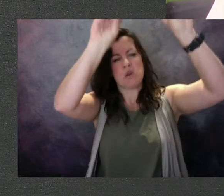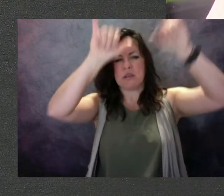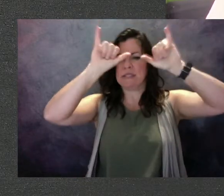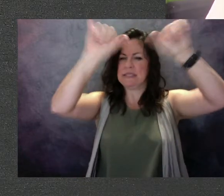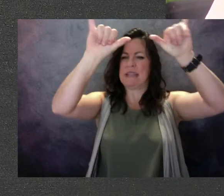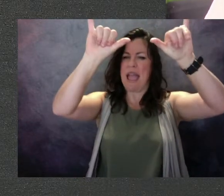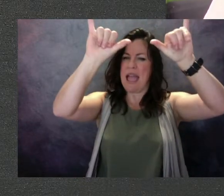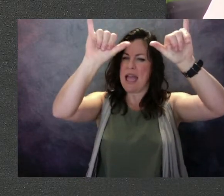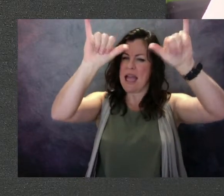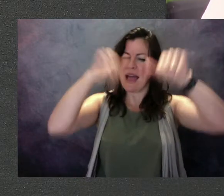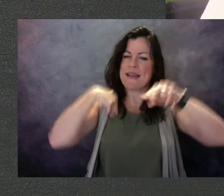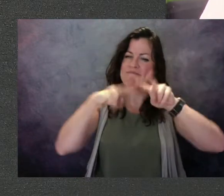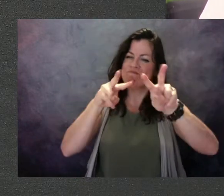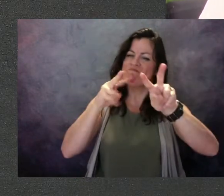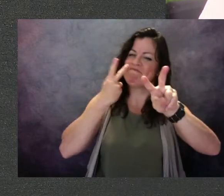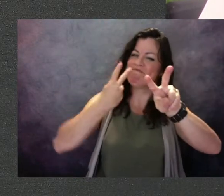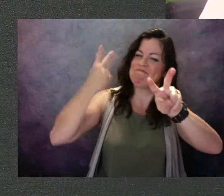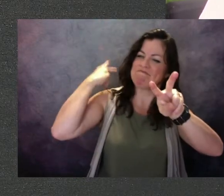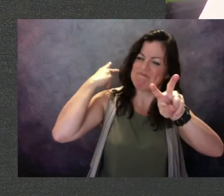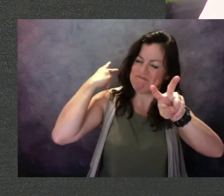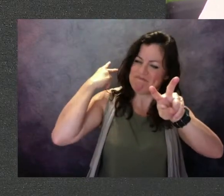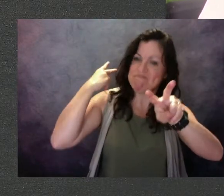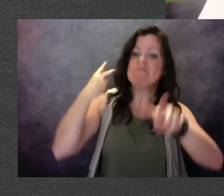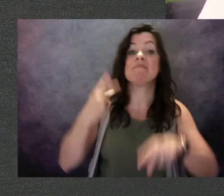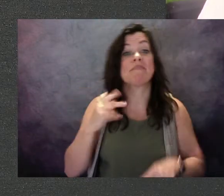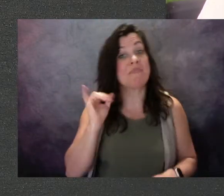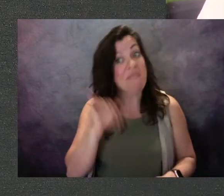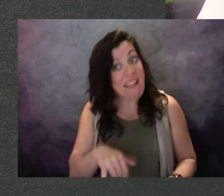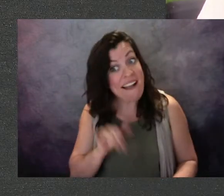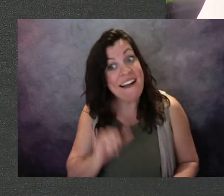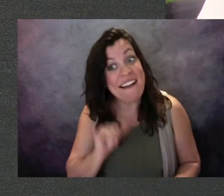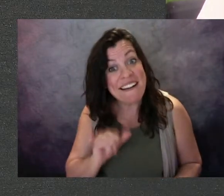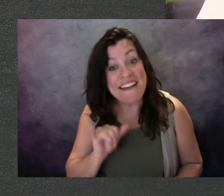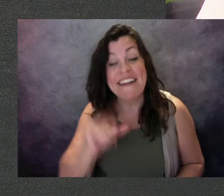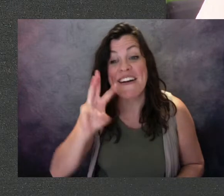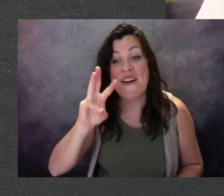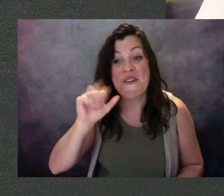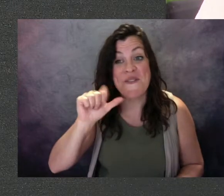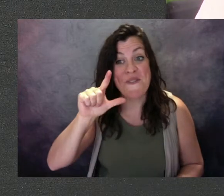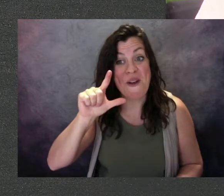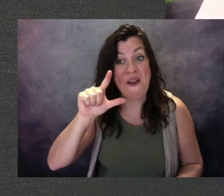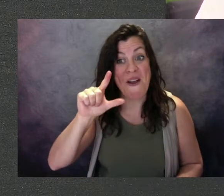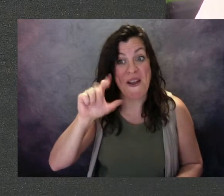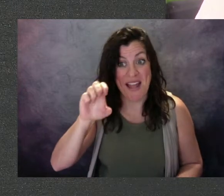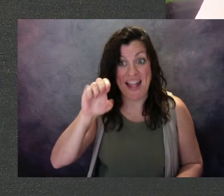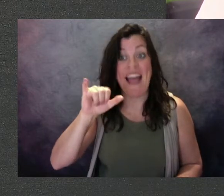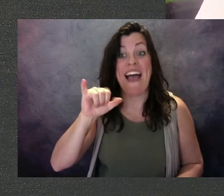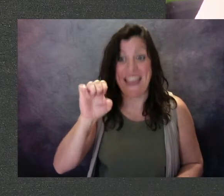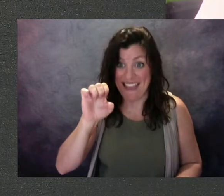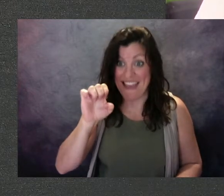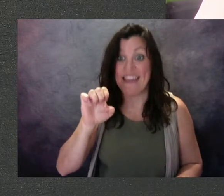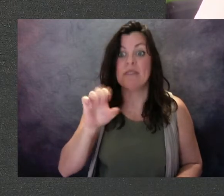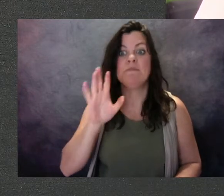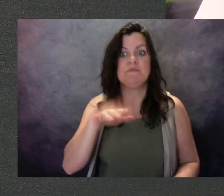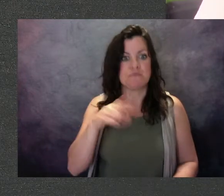You know, we were talking a little bit about the walleye before you got here and we were mentioning that it's eye there was something unique about it's eye.